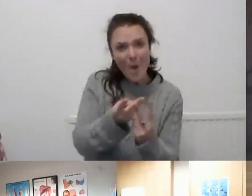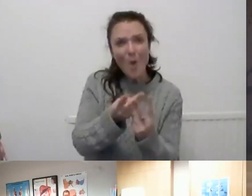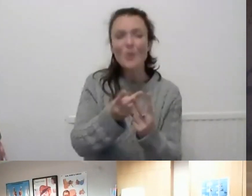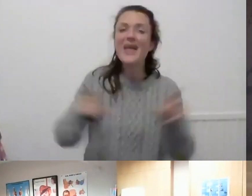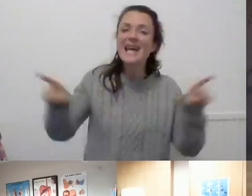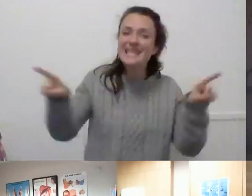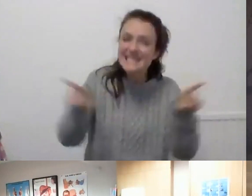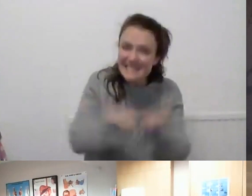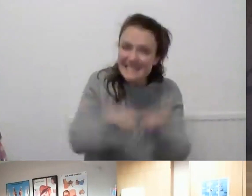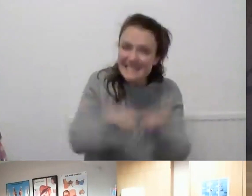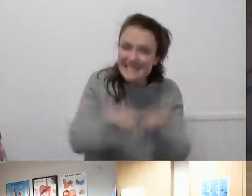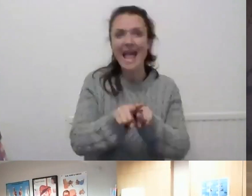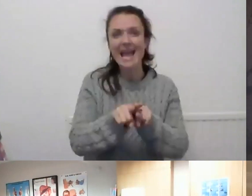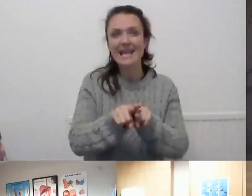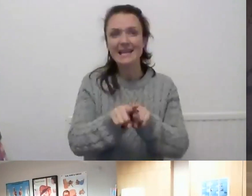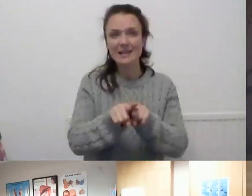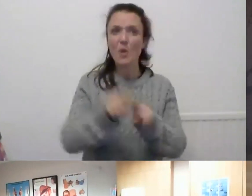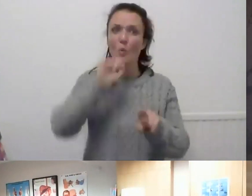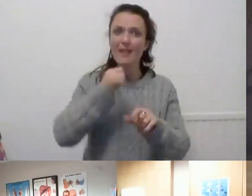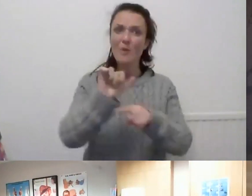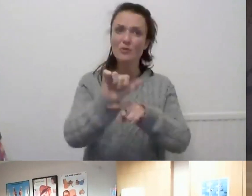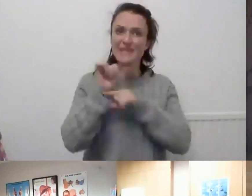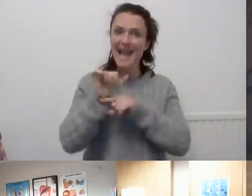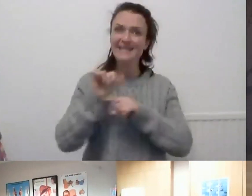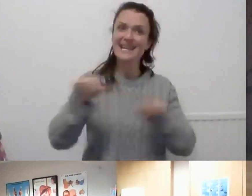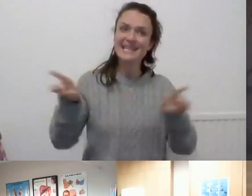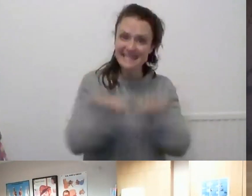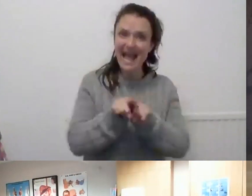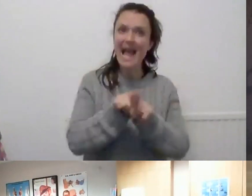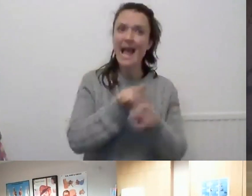we haven't seen our data yet for years to compare them. And so my advice to everybody would be